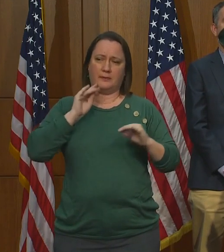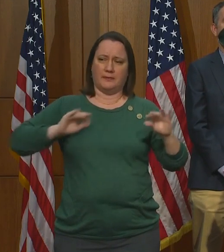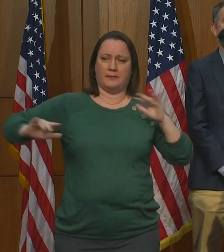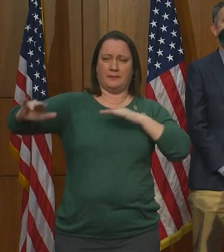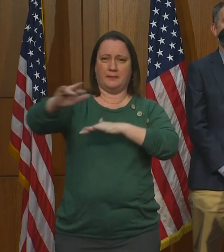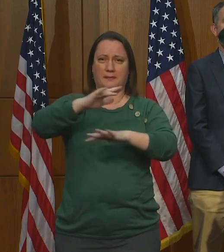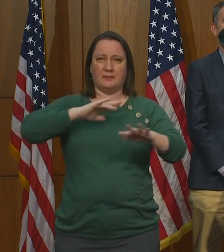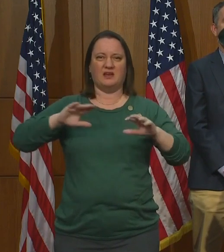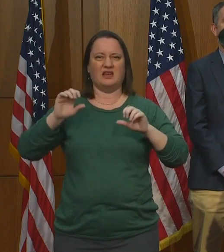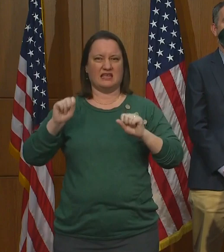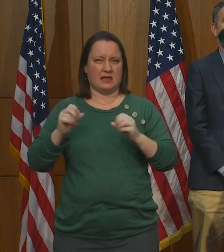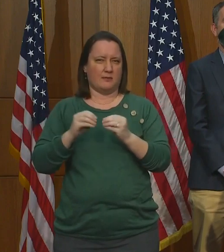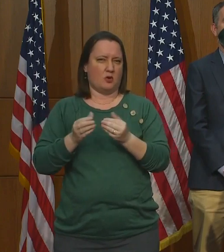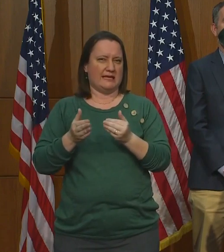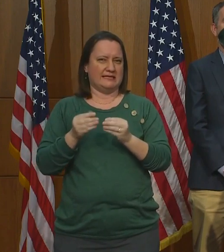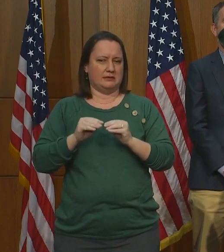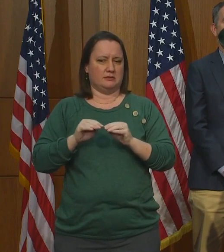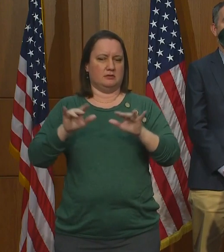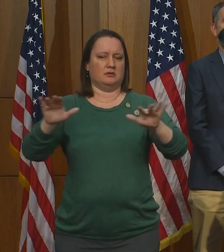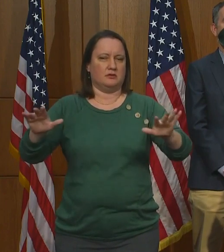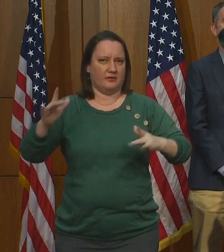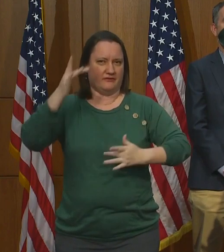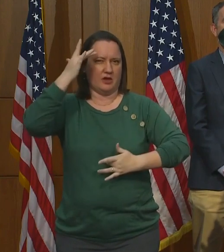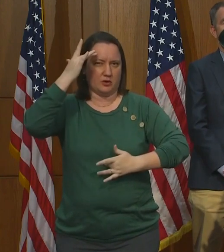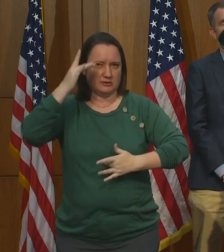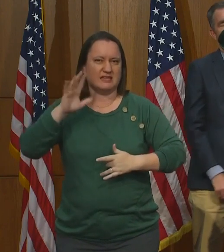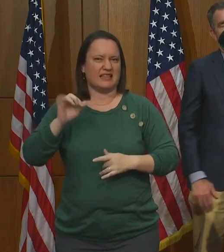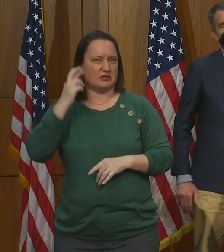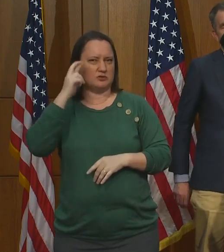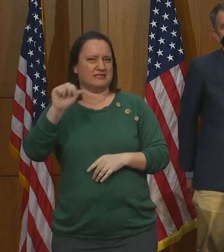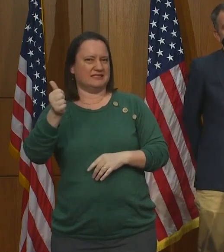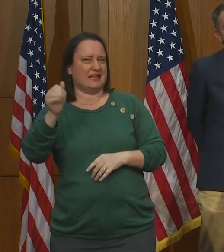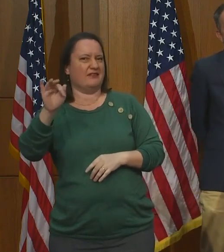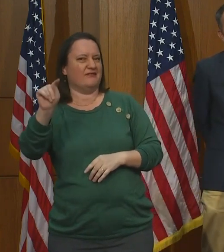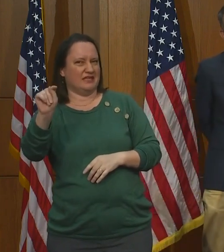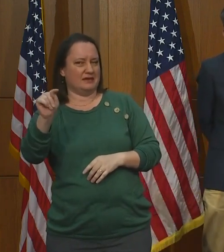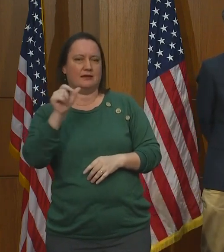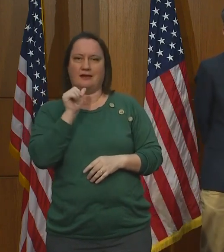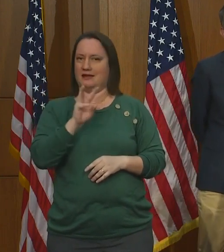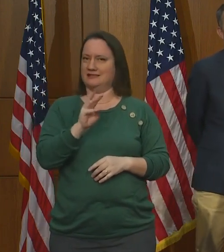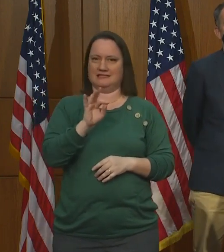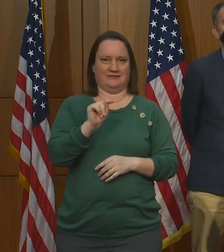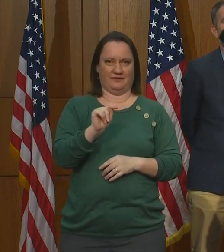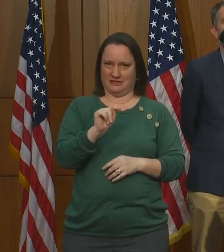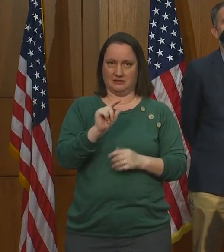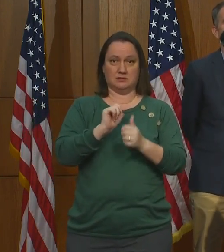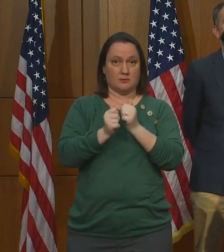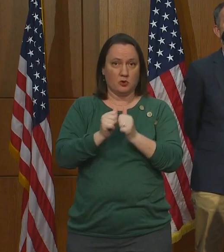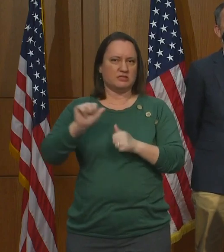CLUB J. AS THAT WHEN YOU ARE THOSE AIR MOVE A LITTLE BIT QUICKER AS MORE LIKE OF THAT'S